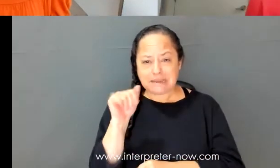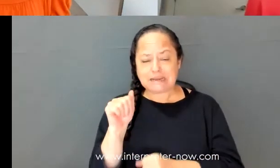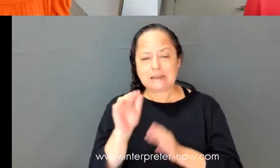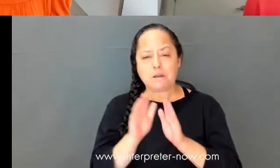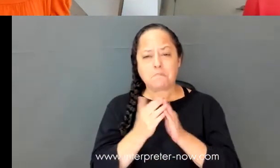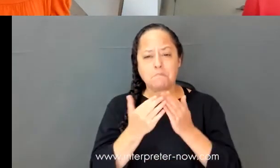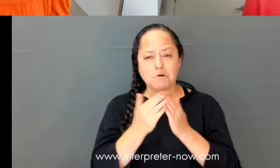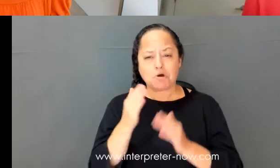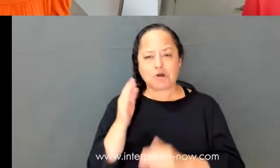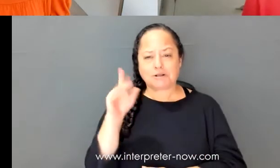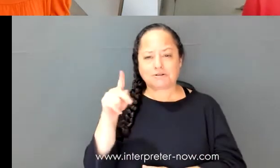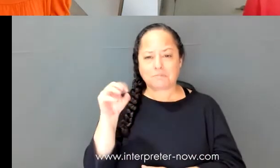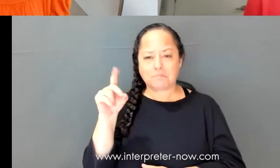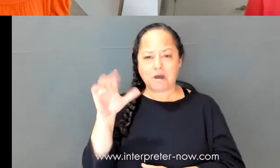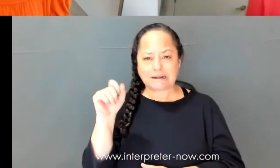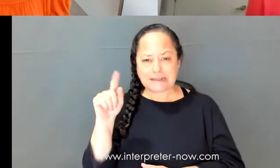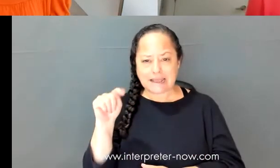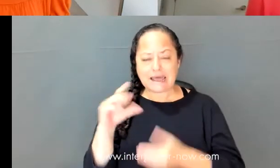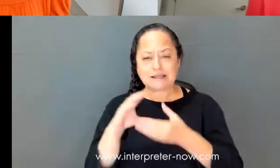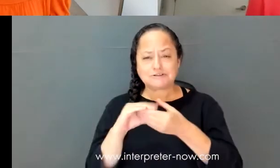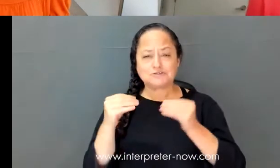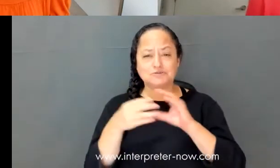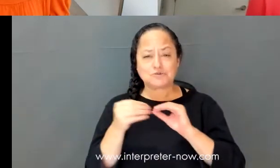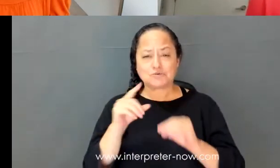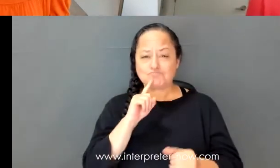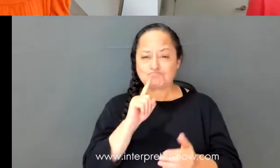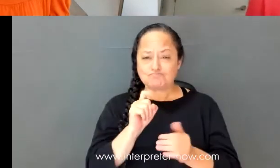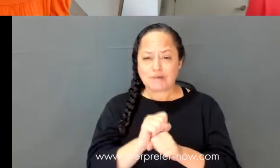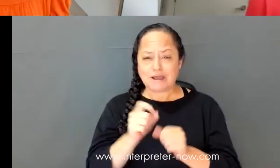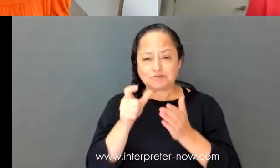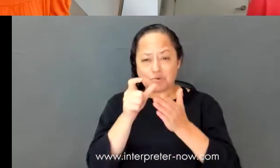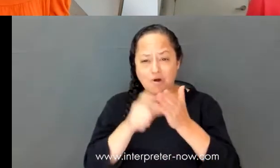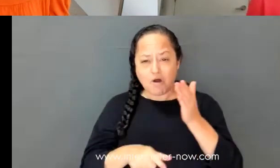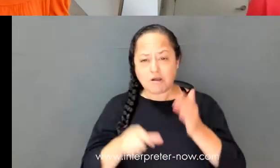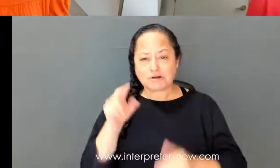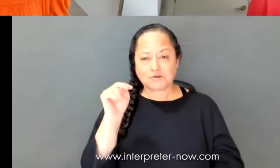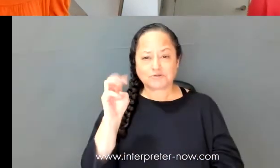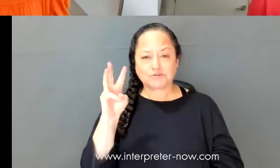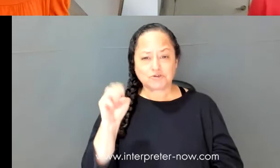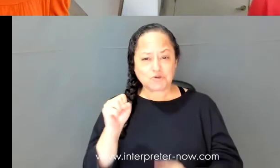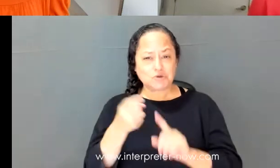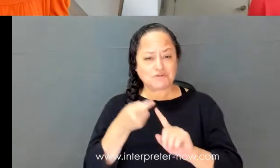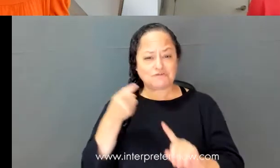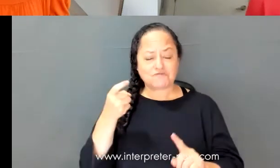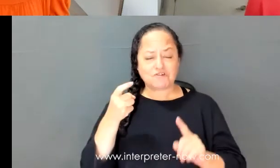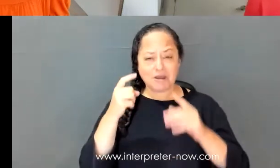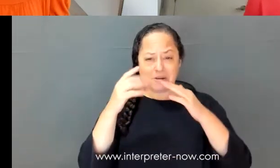especially as well as actual articles. My news is coming from a diversity of sources, right.